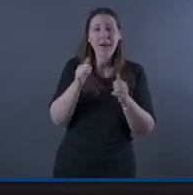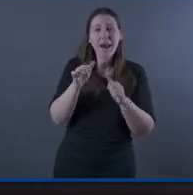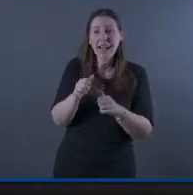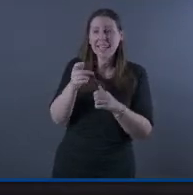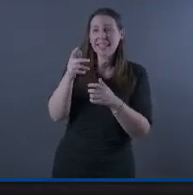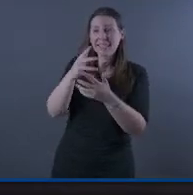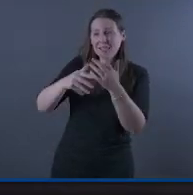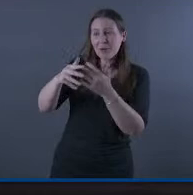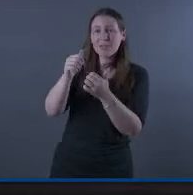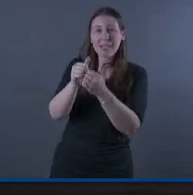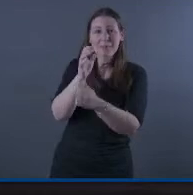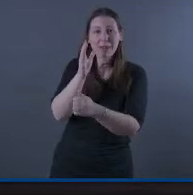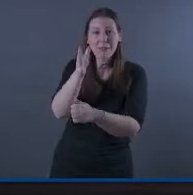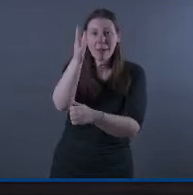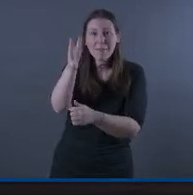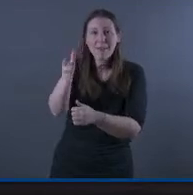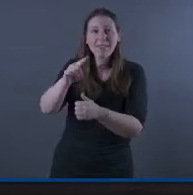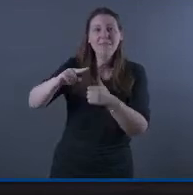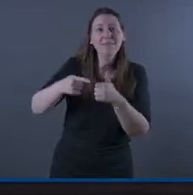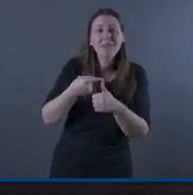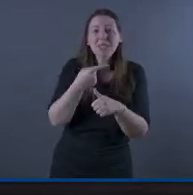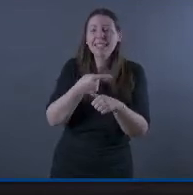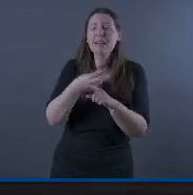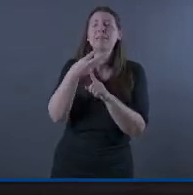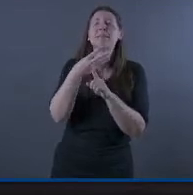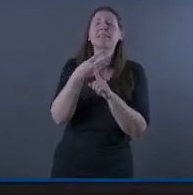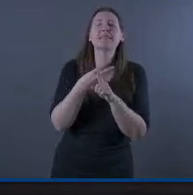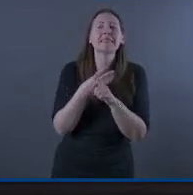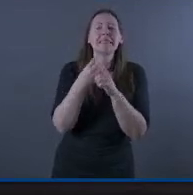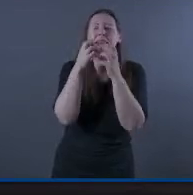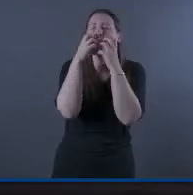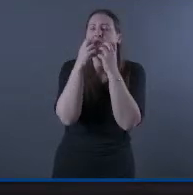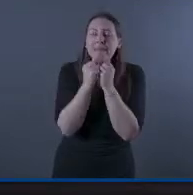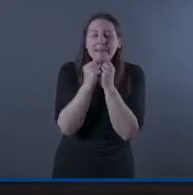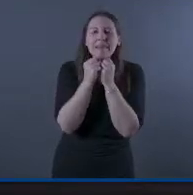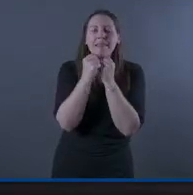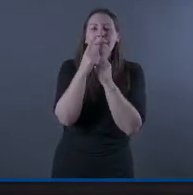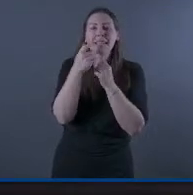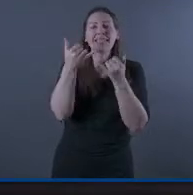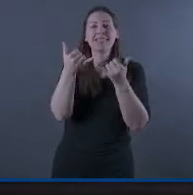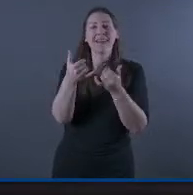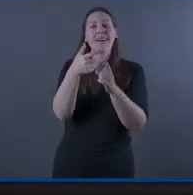for the first time in six months and spend time with them because they were vaccinated and how meaningful that was to him.